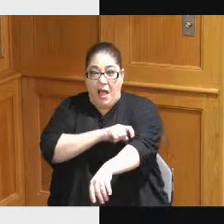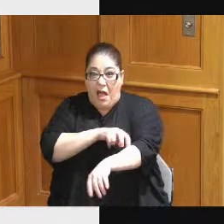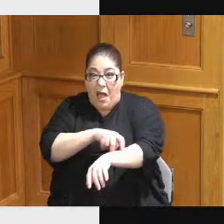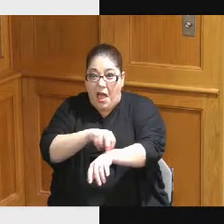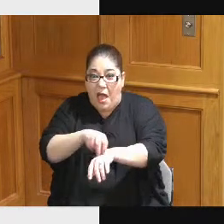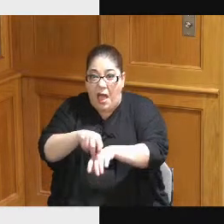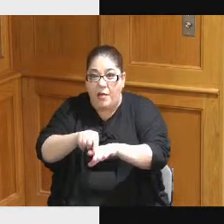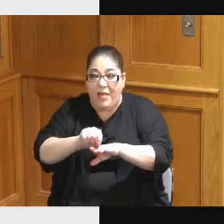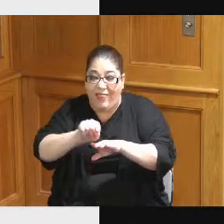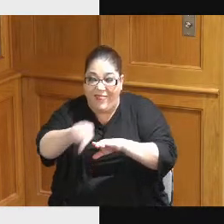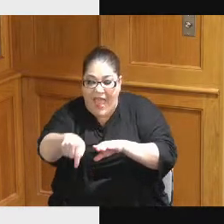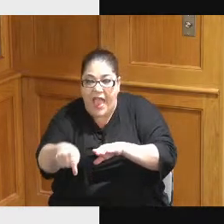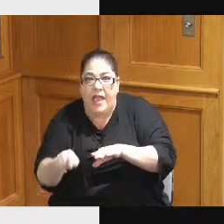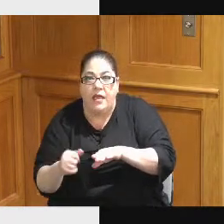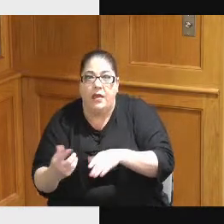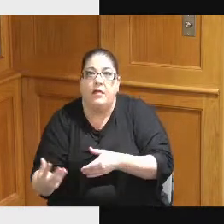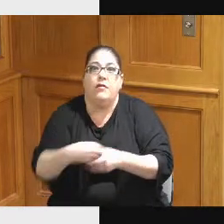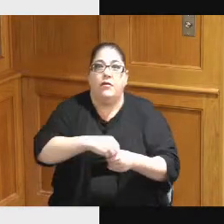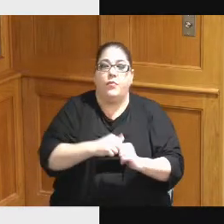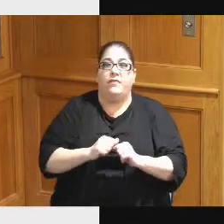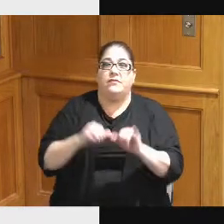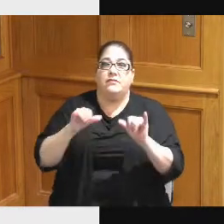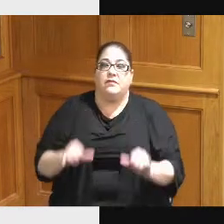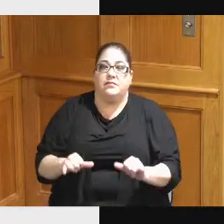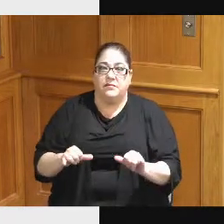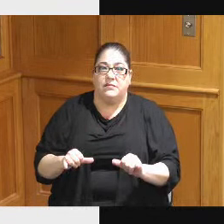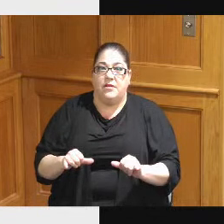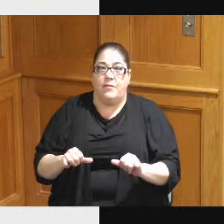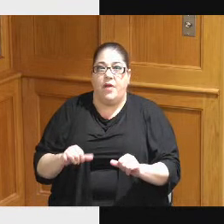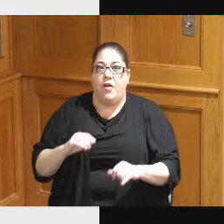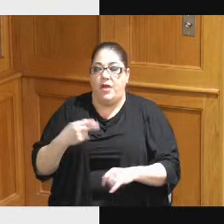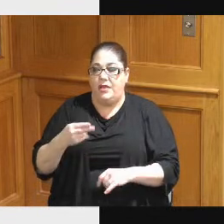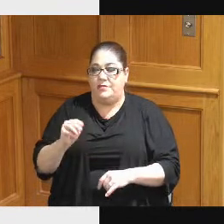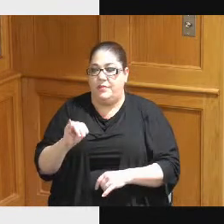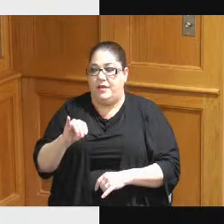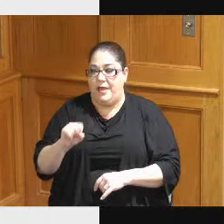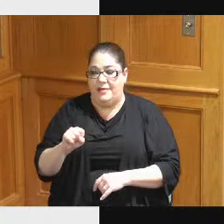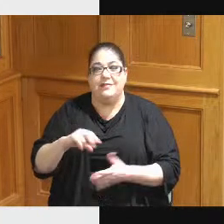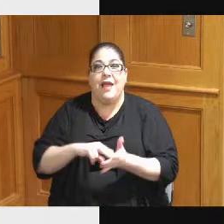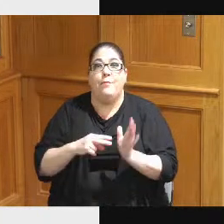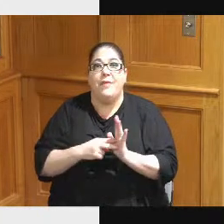homeless management information system so we are able to track the movement of people and